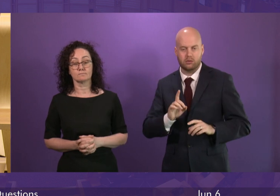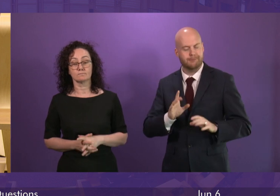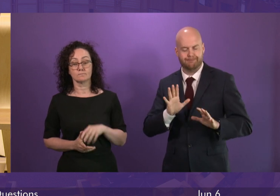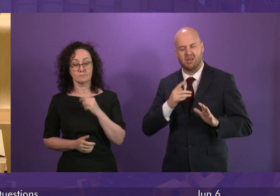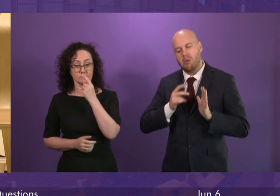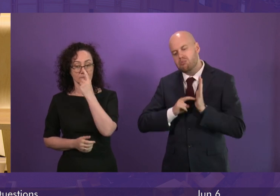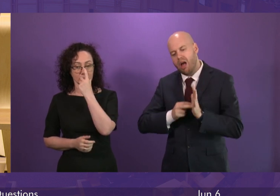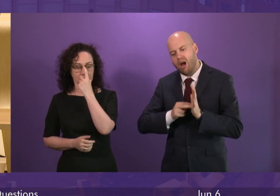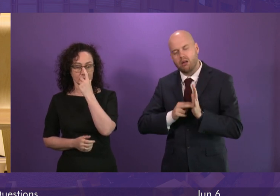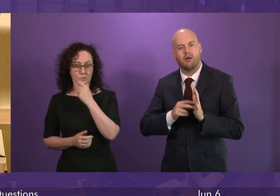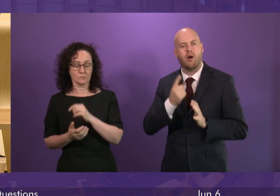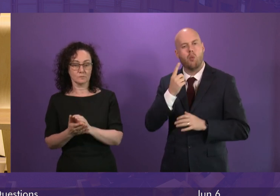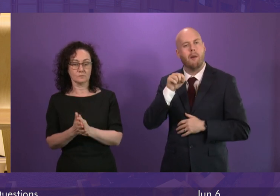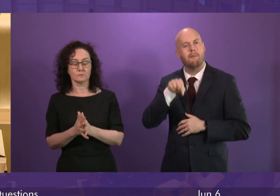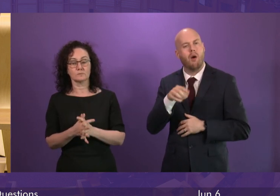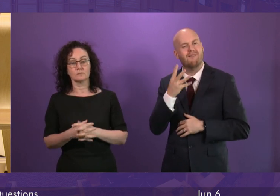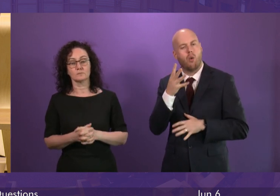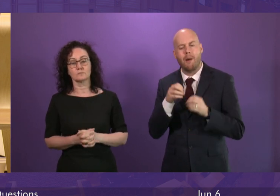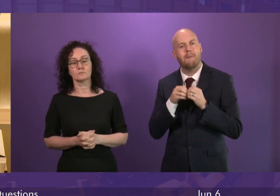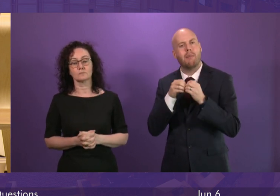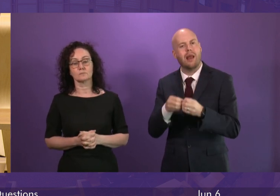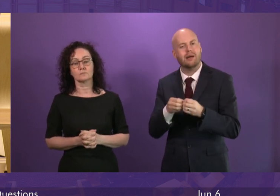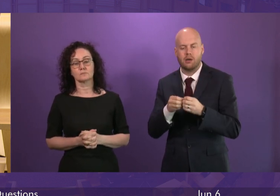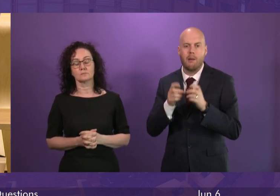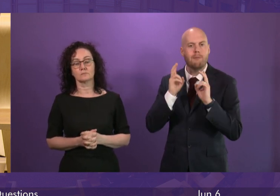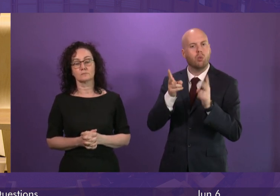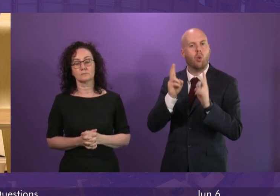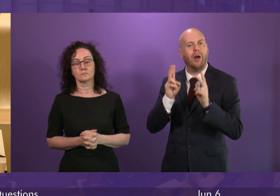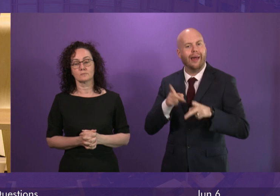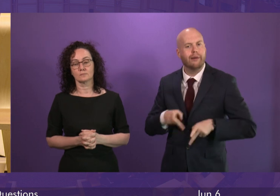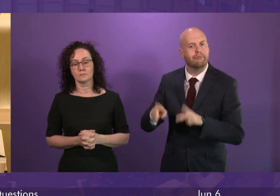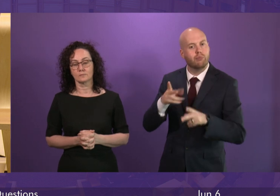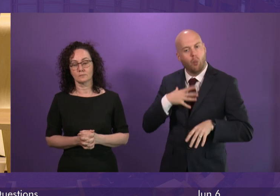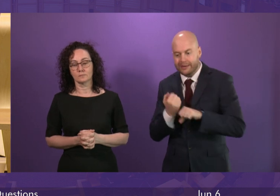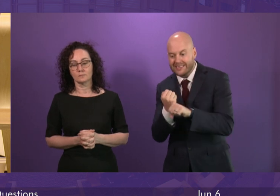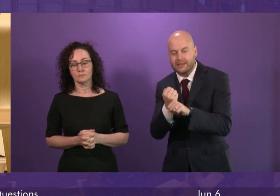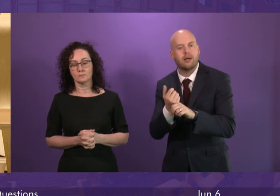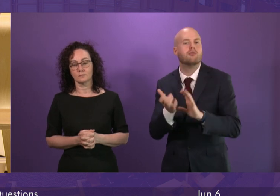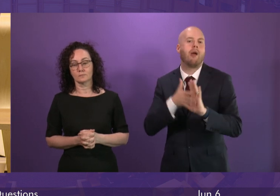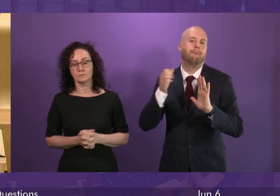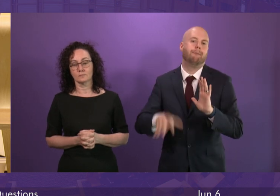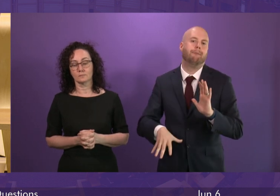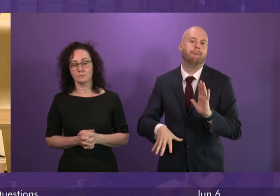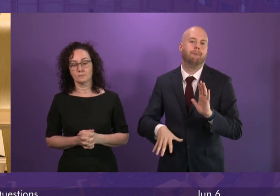a £1.4 billion motorway relief road. However, the Scottish Government is pressing ahead